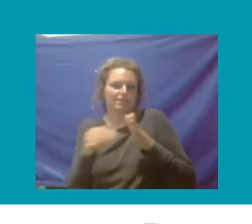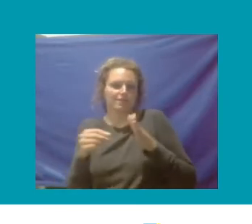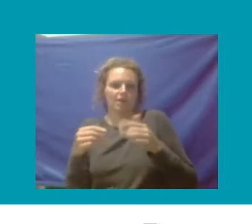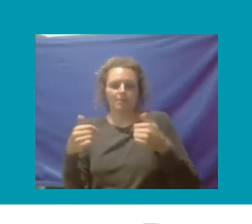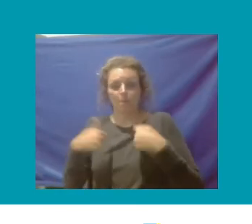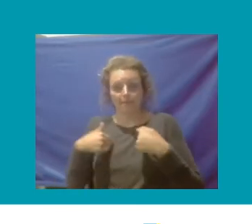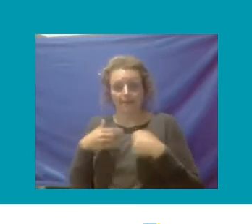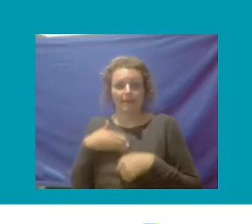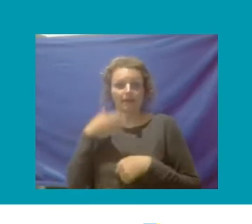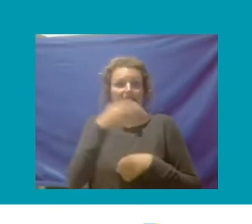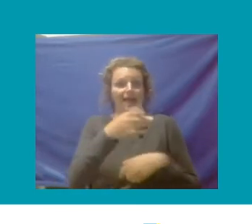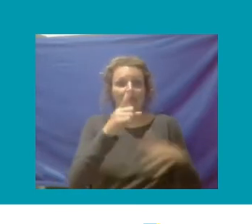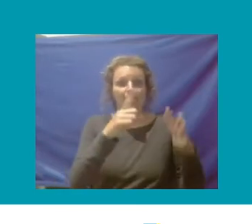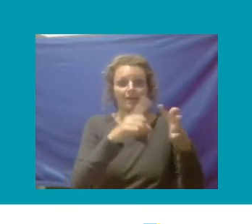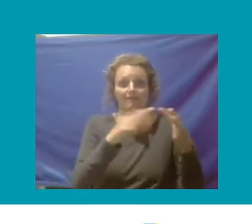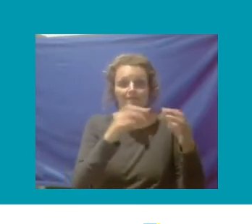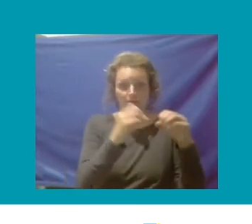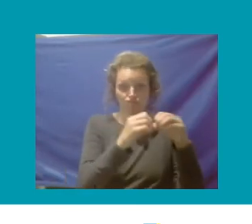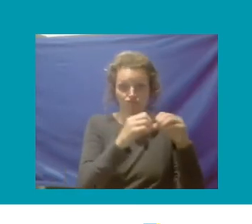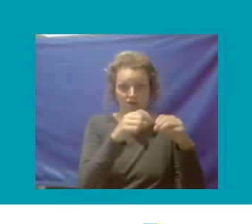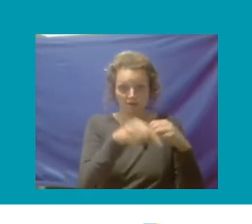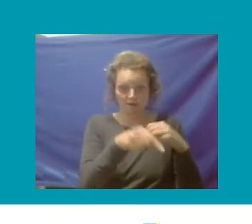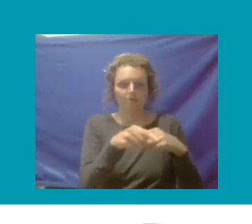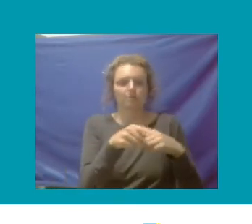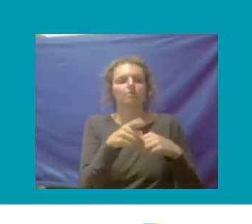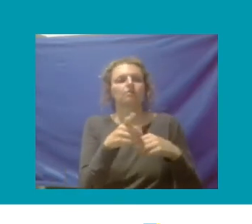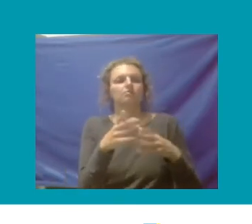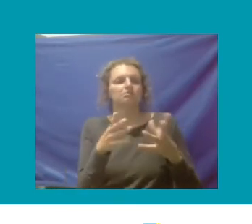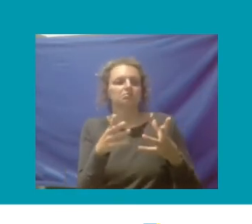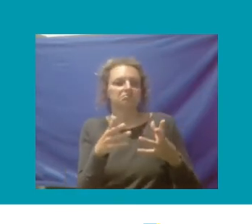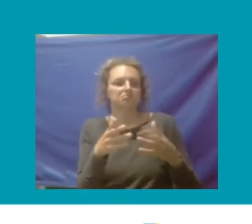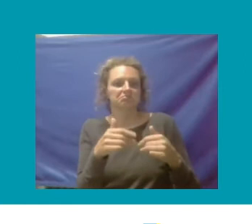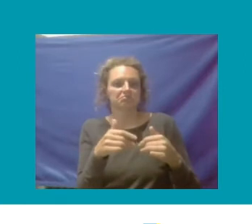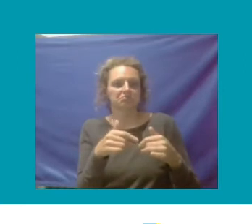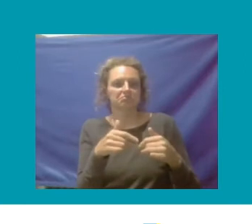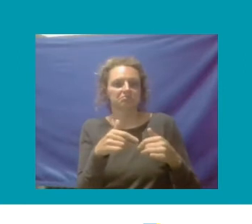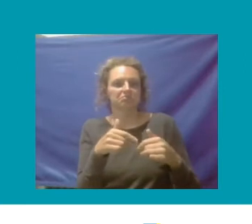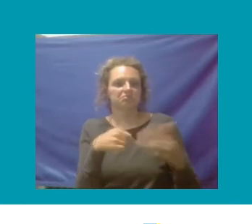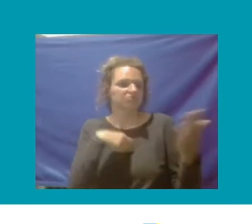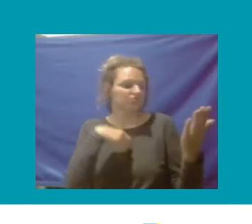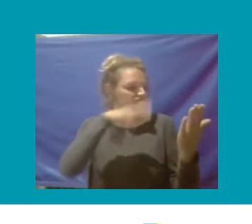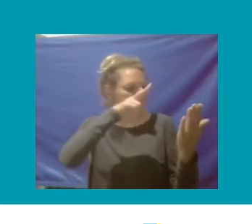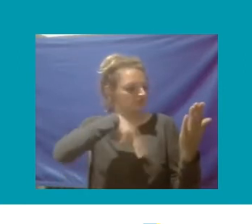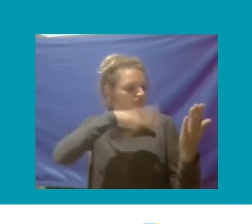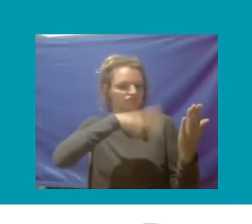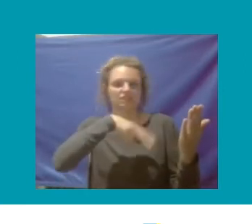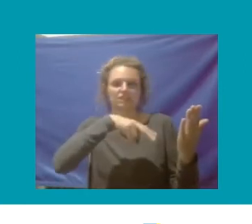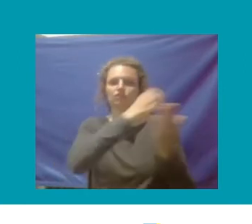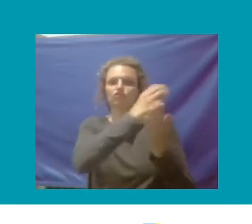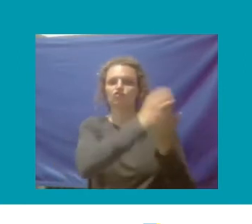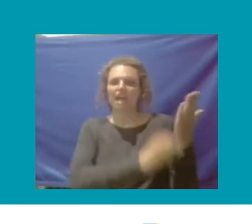and I didn't meet criteria but could be sign posted elsewhere? What's the the step by step